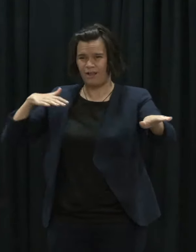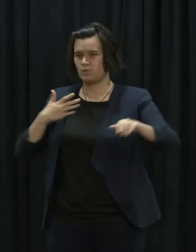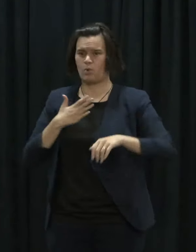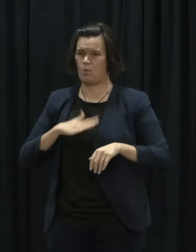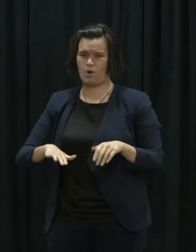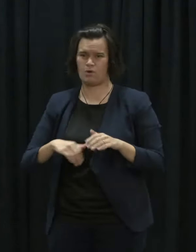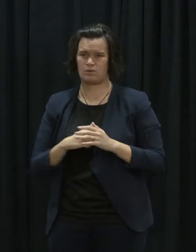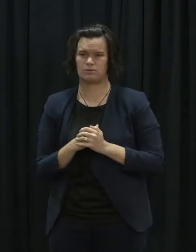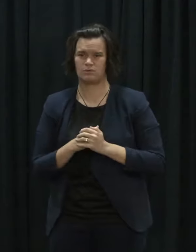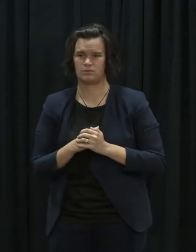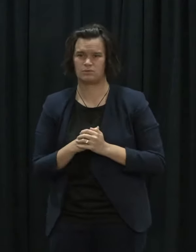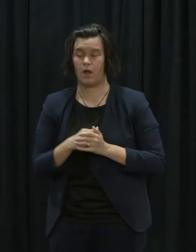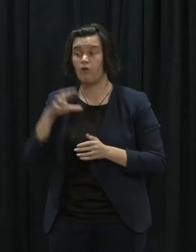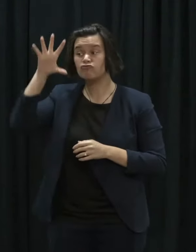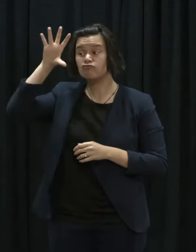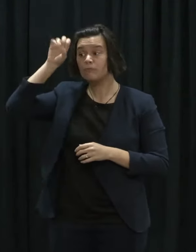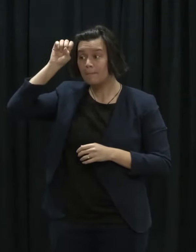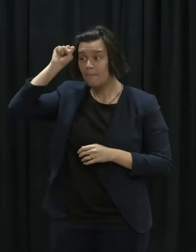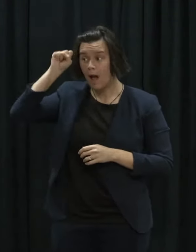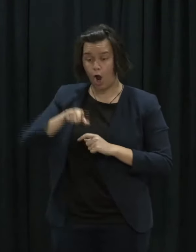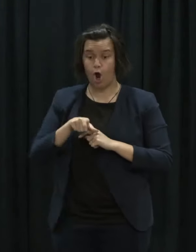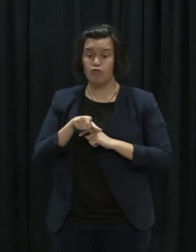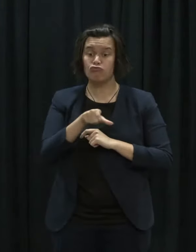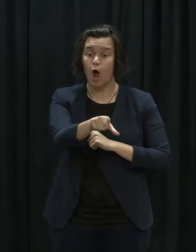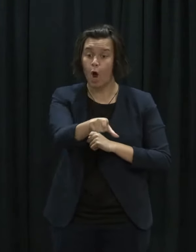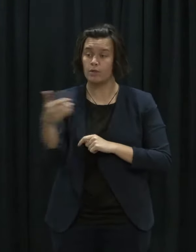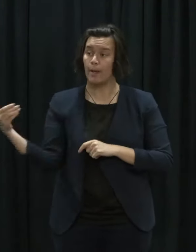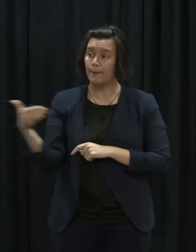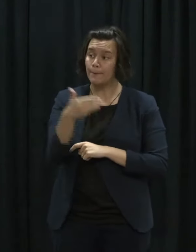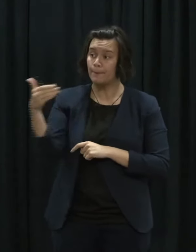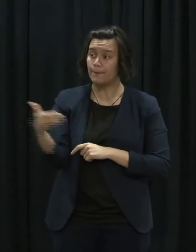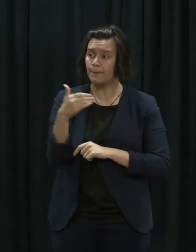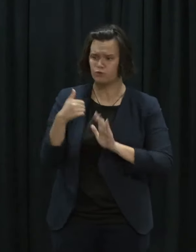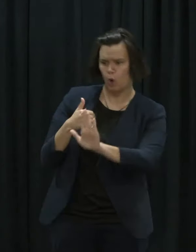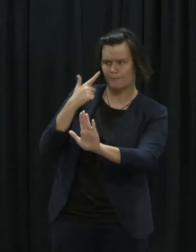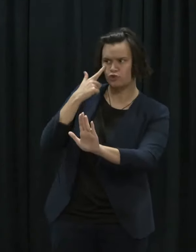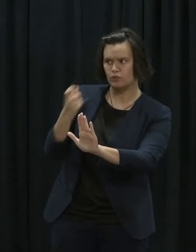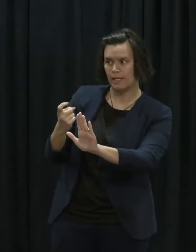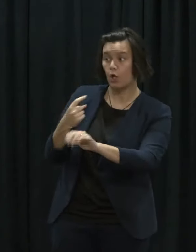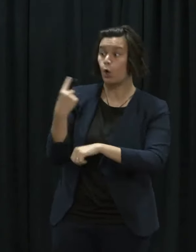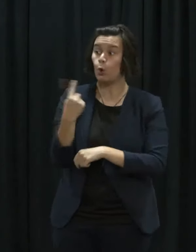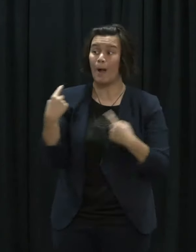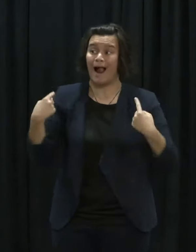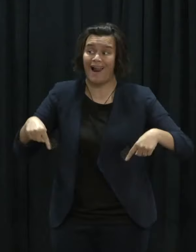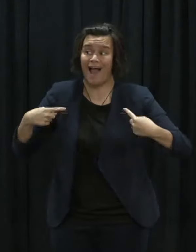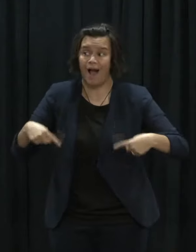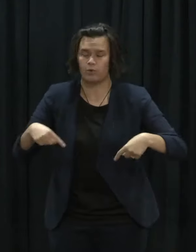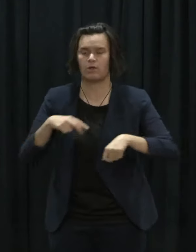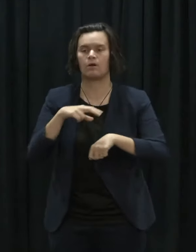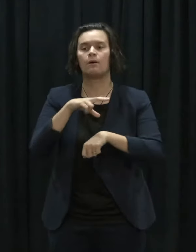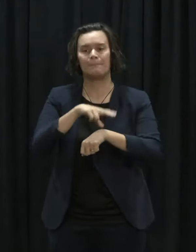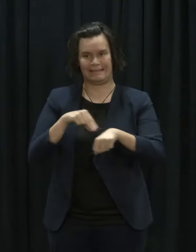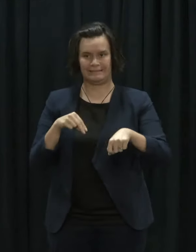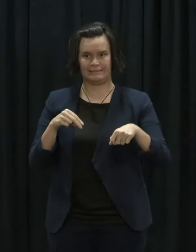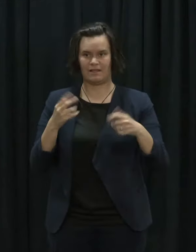into account traffic flow. The other thing is that checkpoints can be legally run